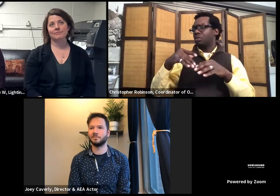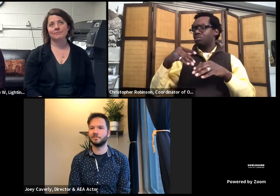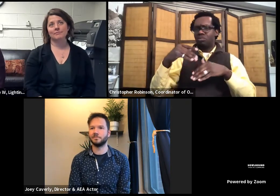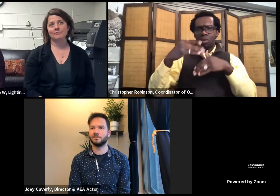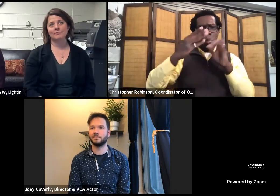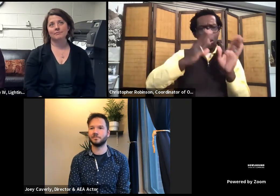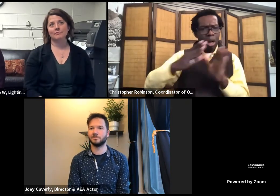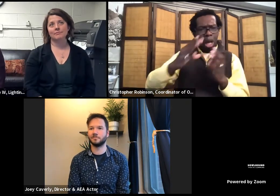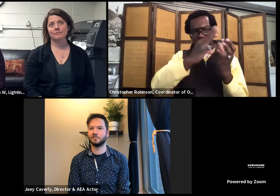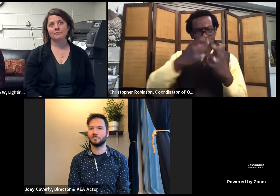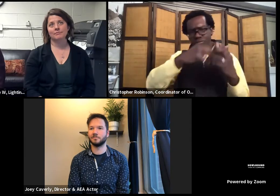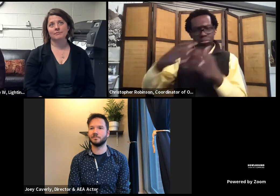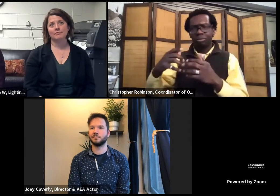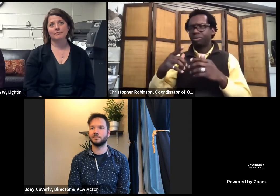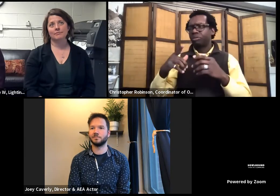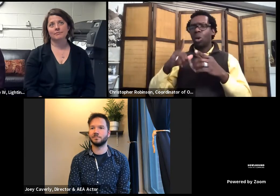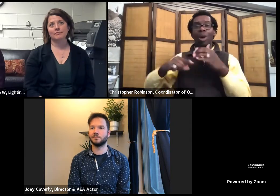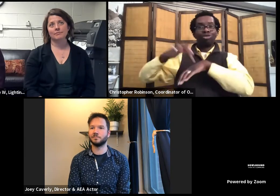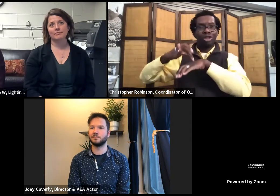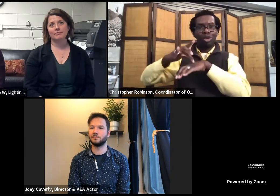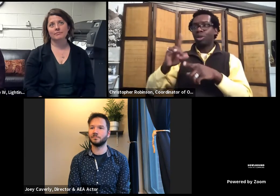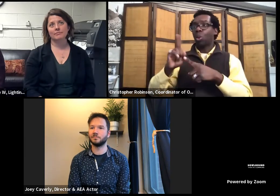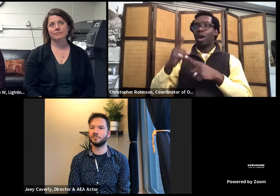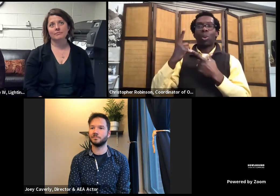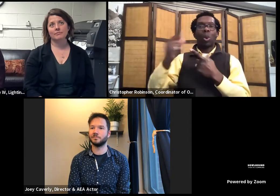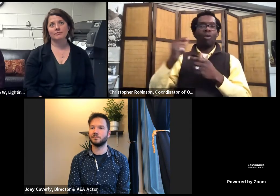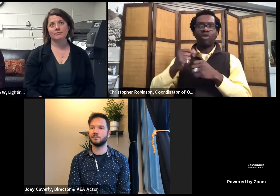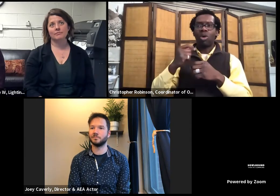They often plan and organize, and get everything settled.